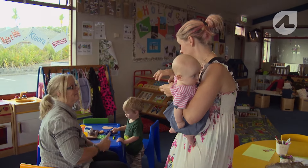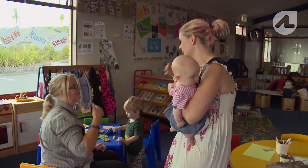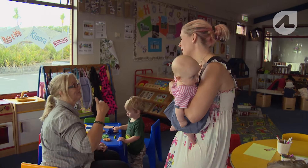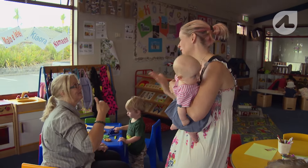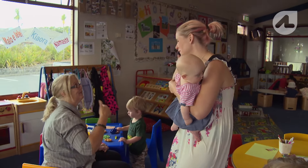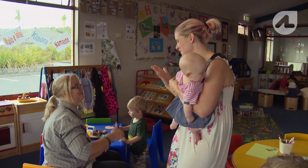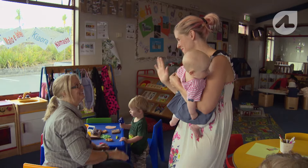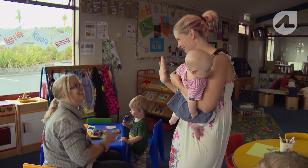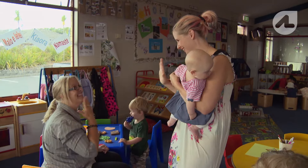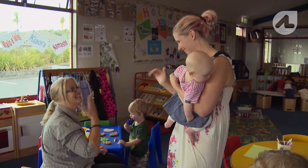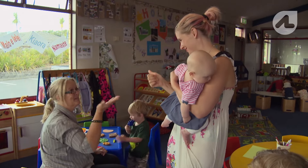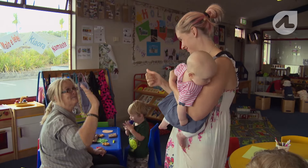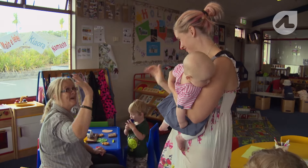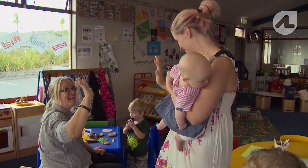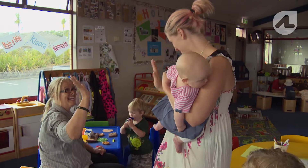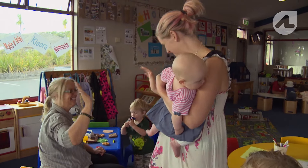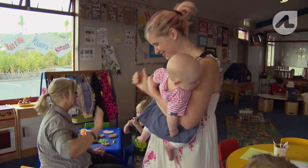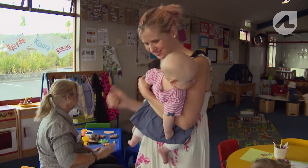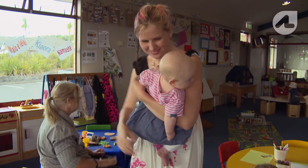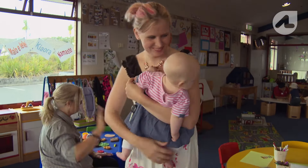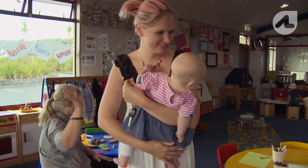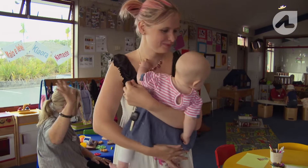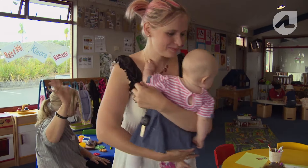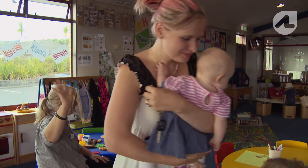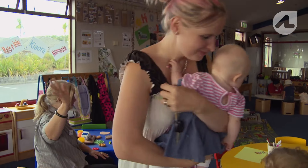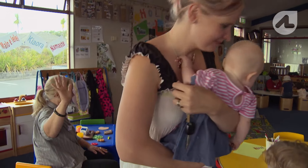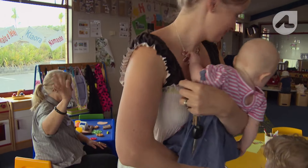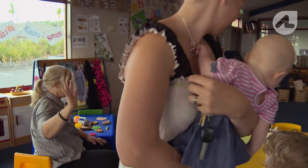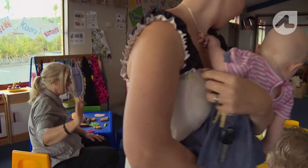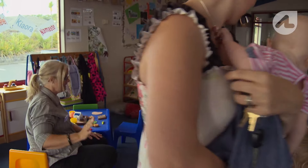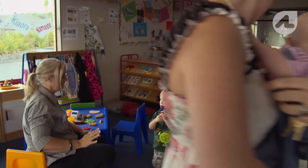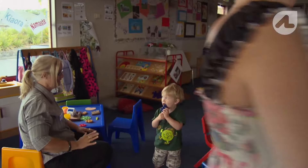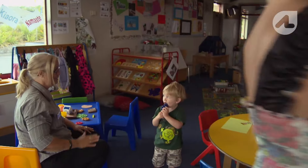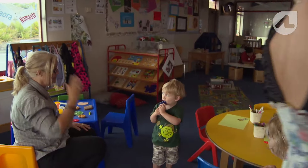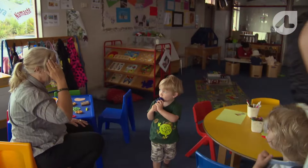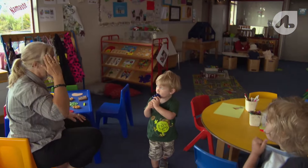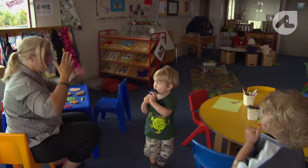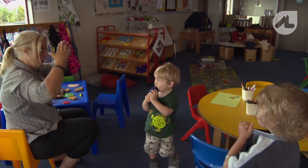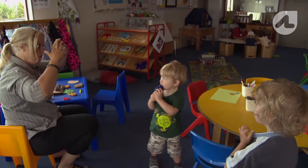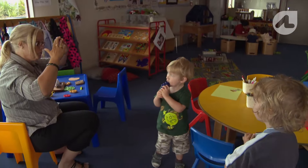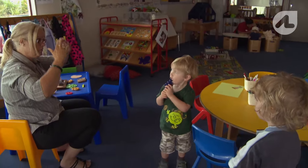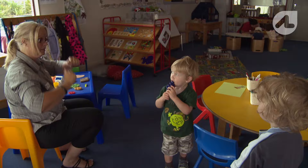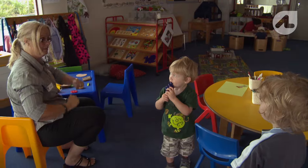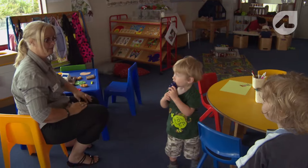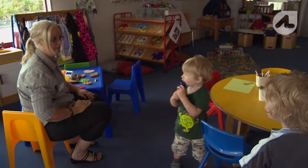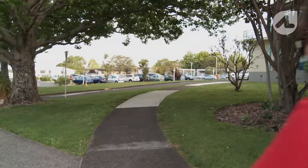Okay. Thank you, bye. Mummy's going home.